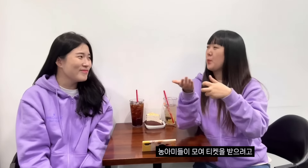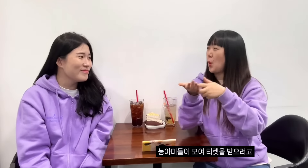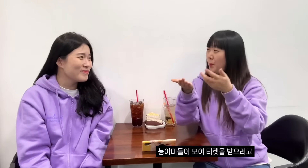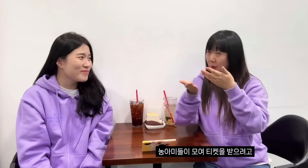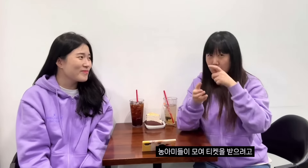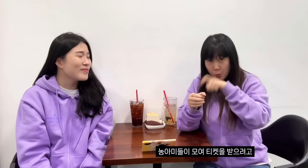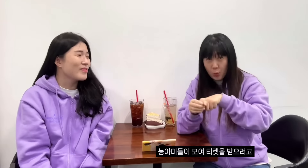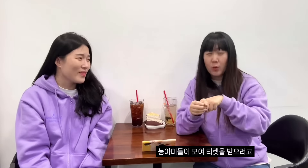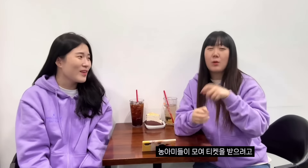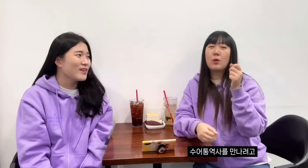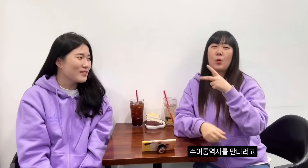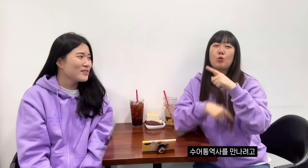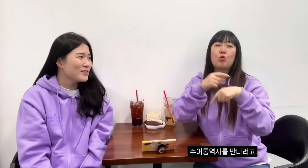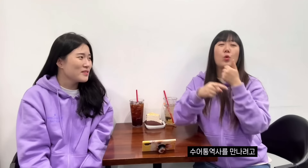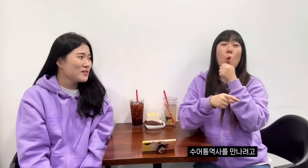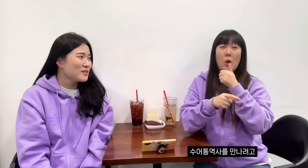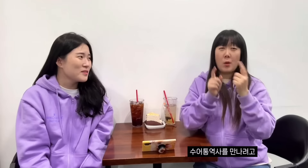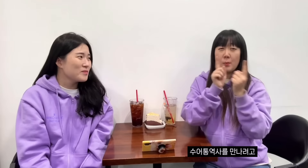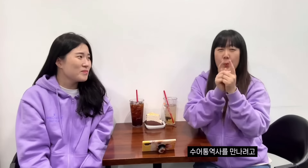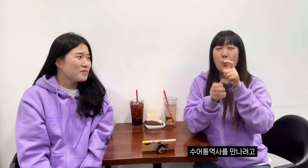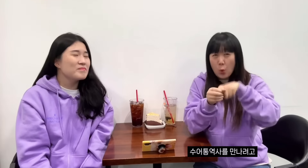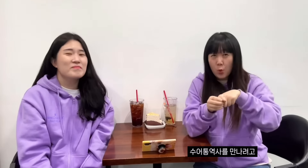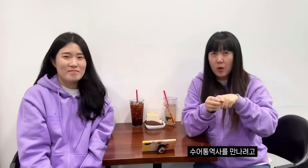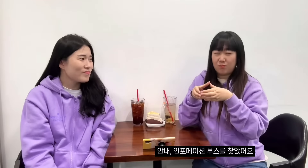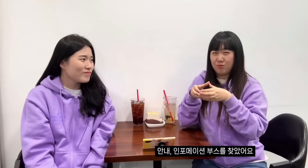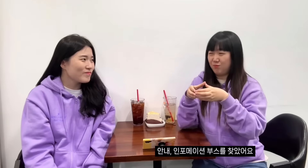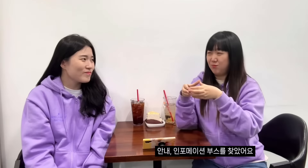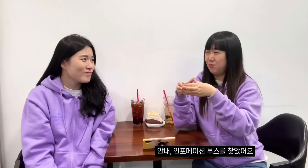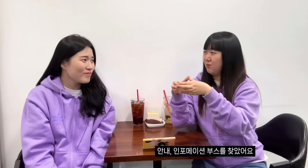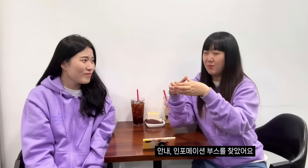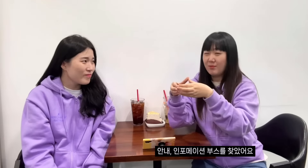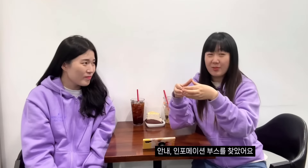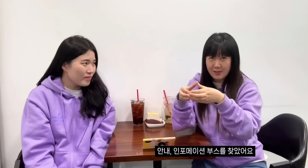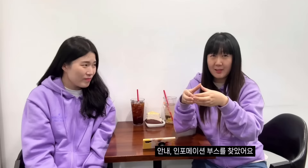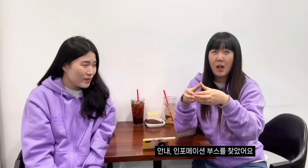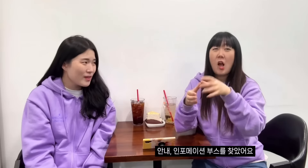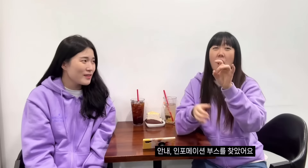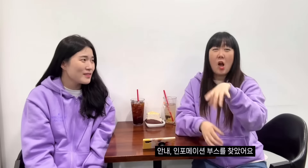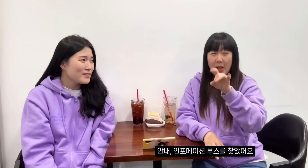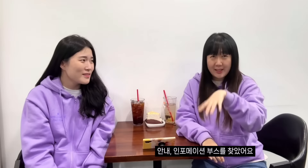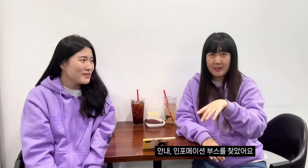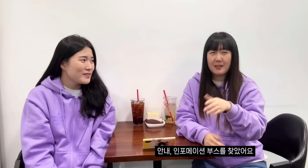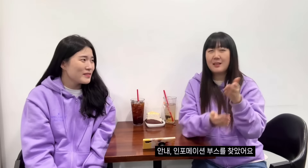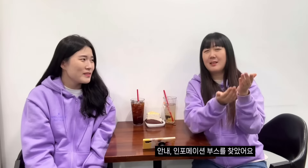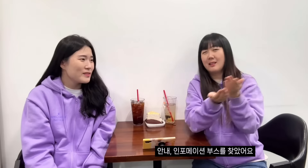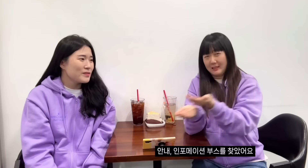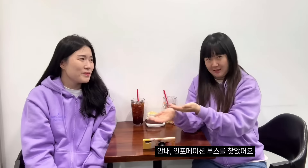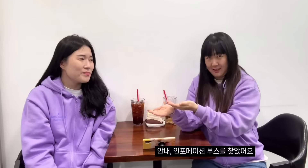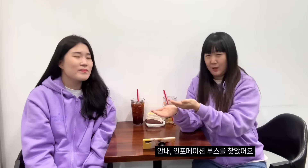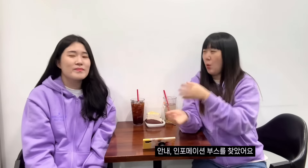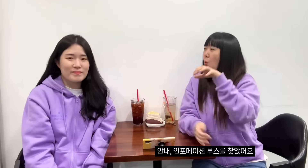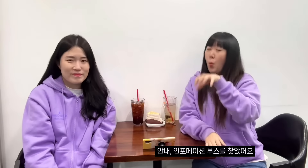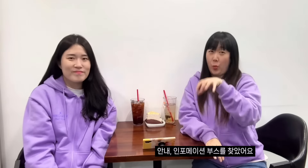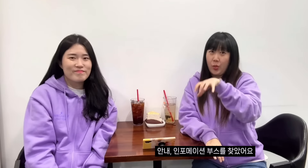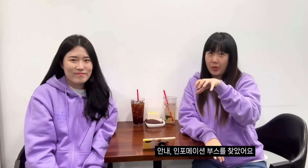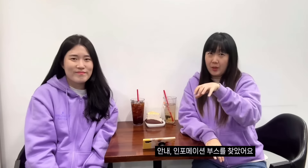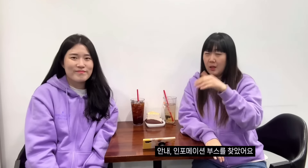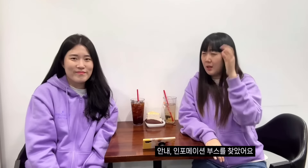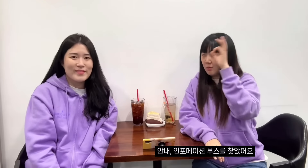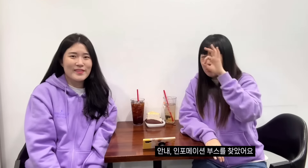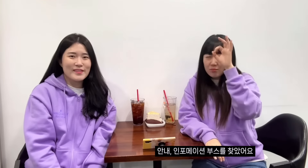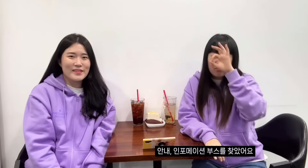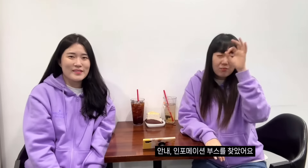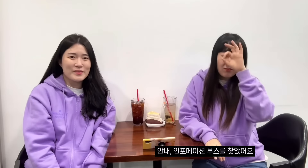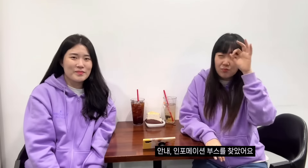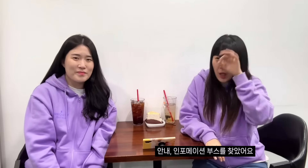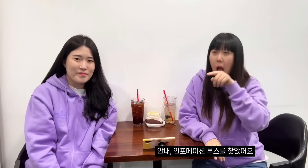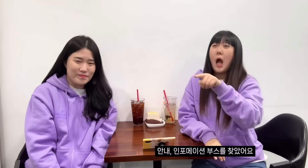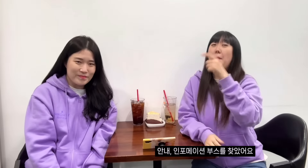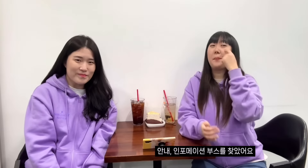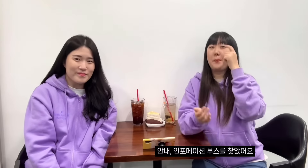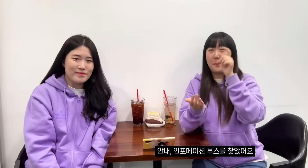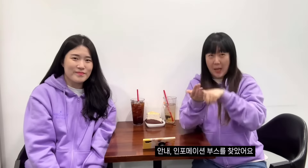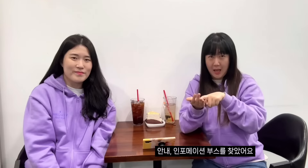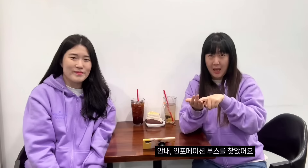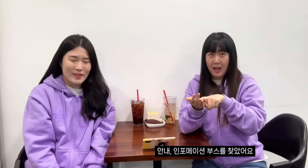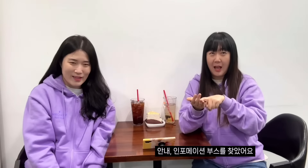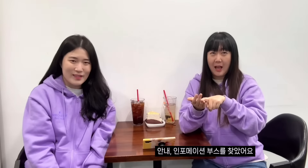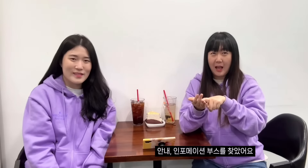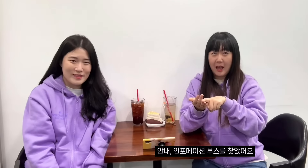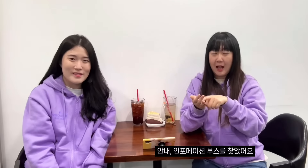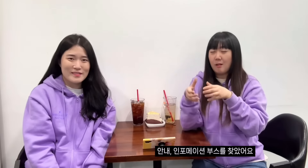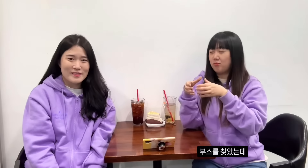and information booth to get a ticket and to meet a sign language interpreter.